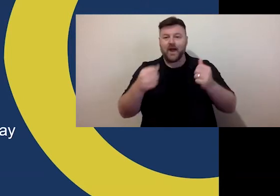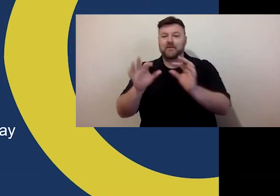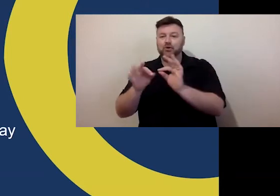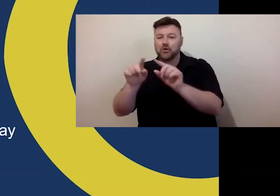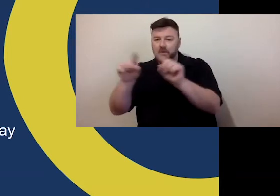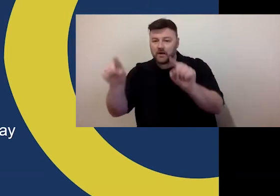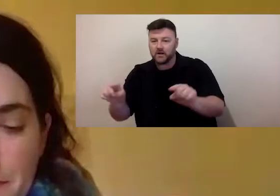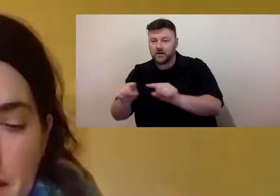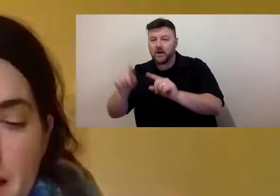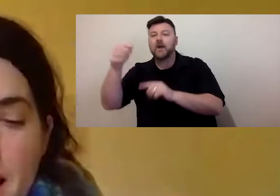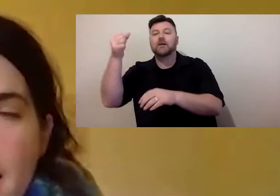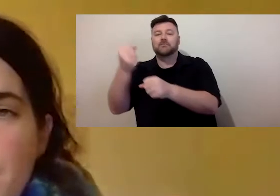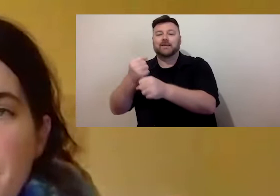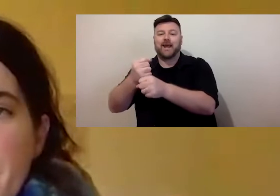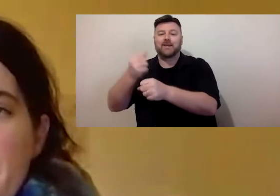I am a woman in my mid-30s.